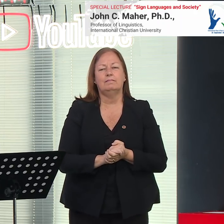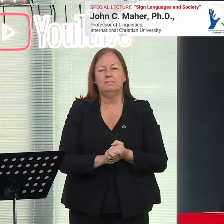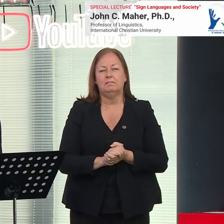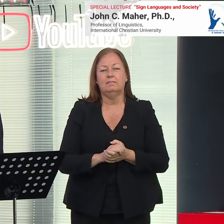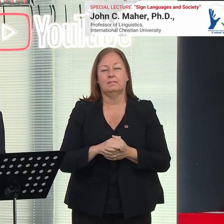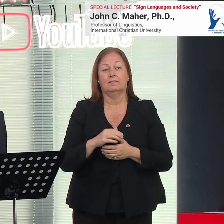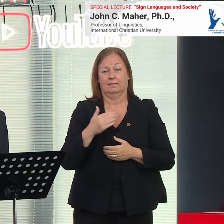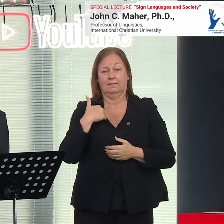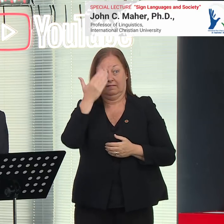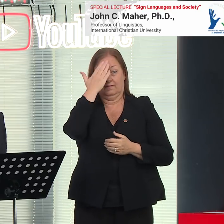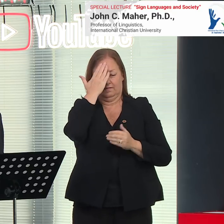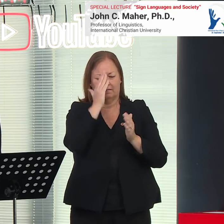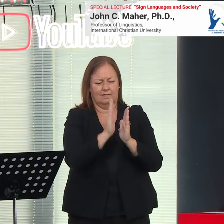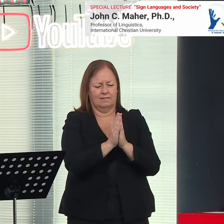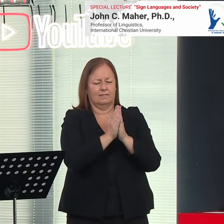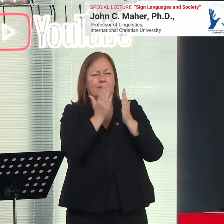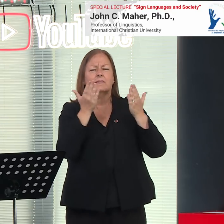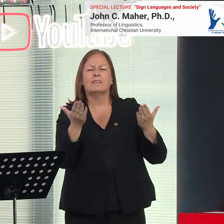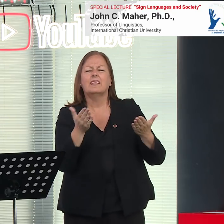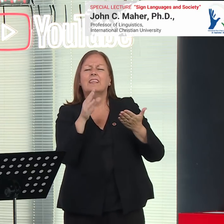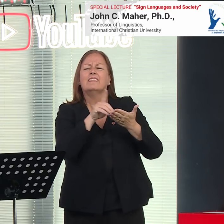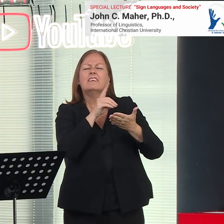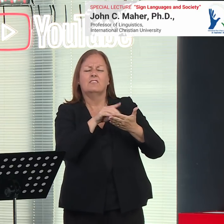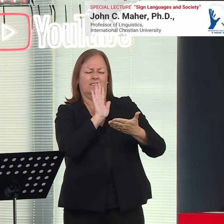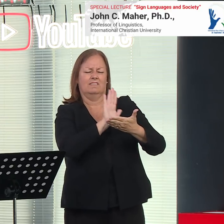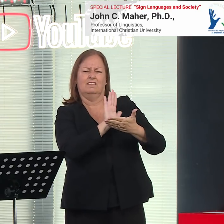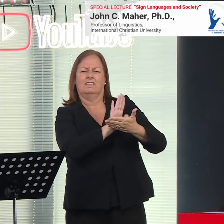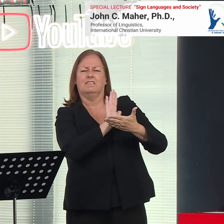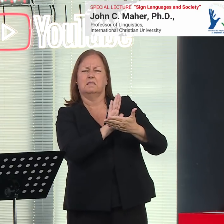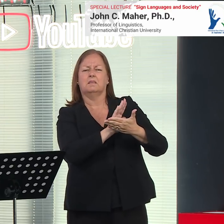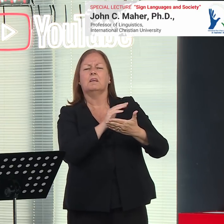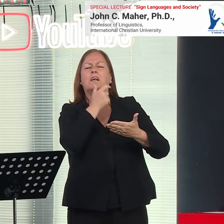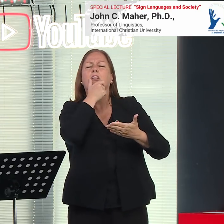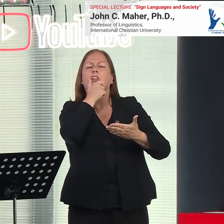The children were arguing and laughing, and they were using British